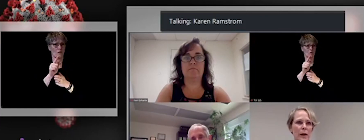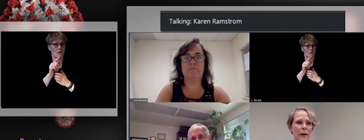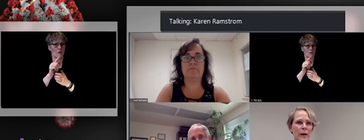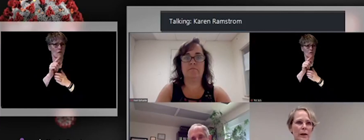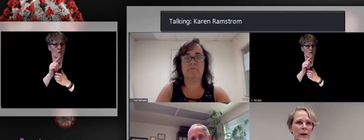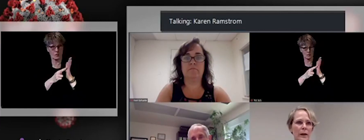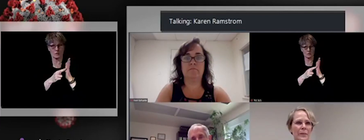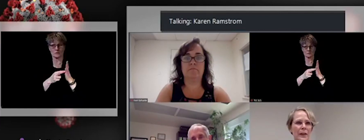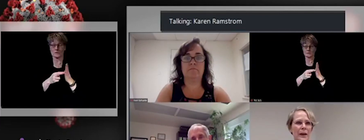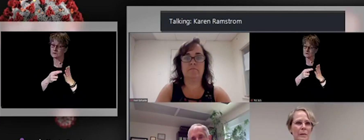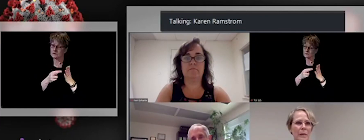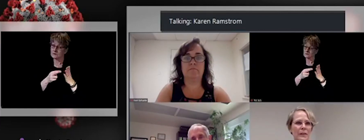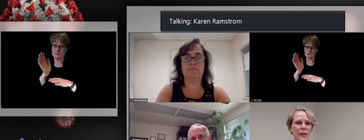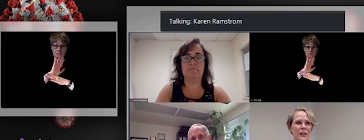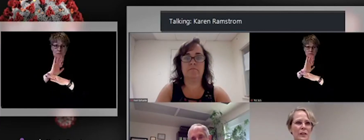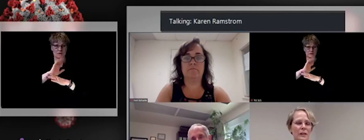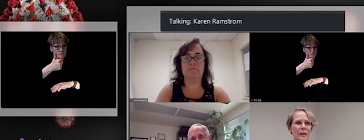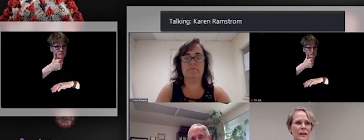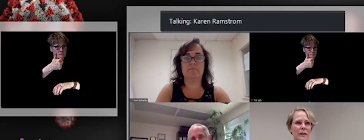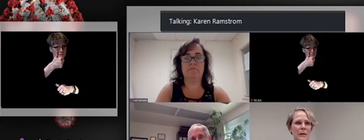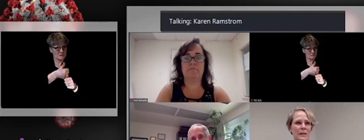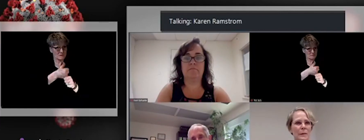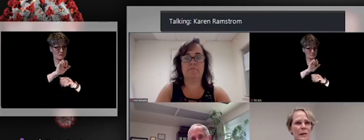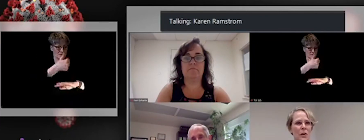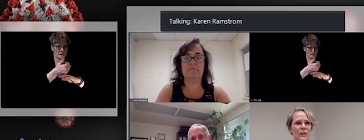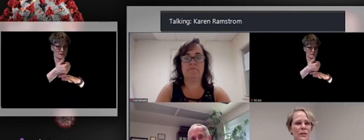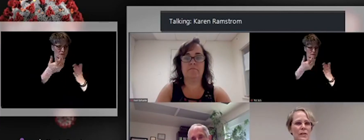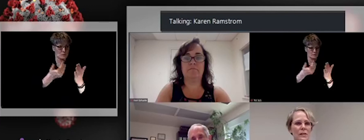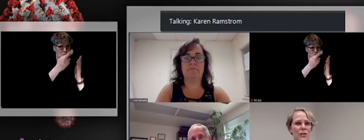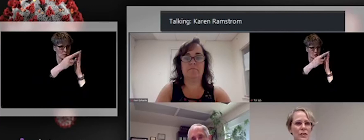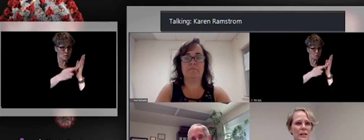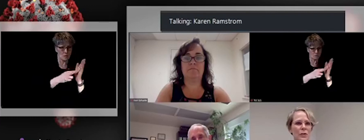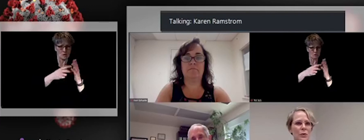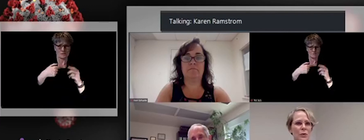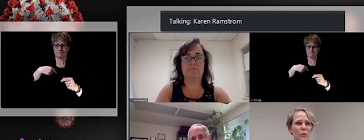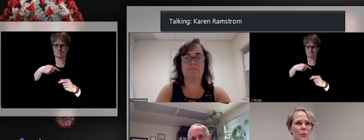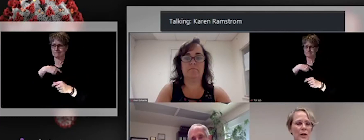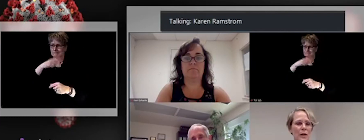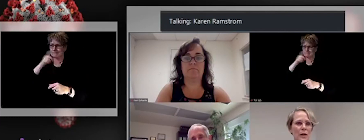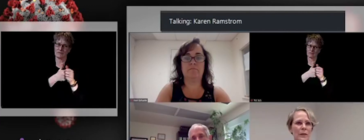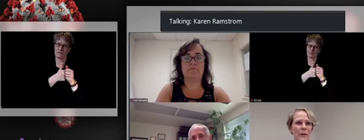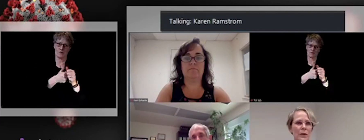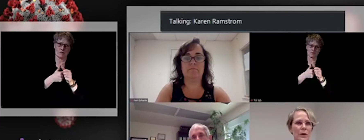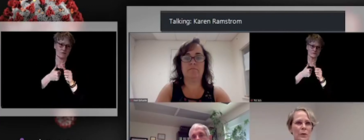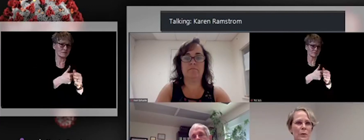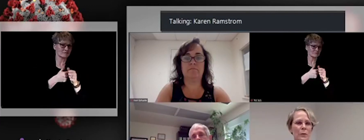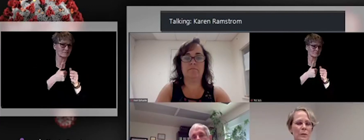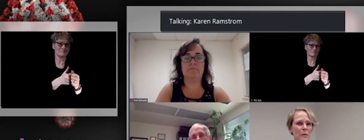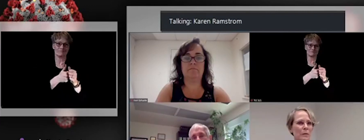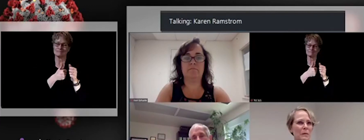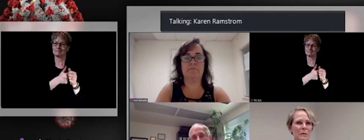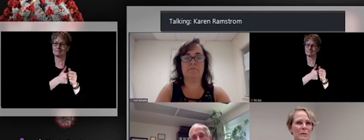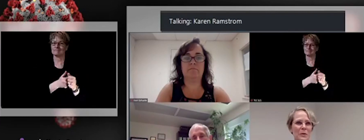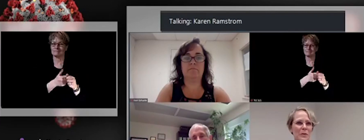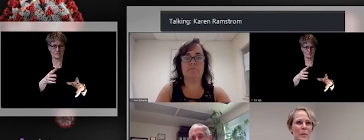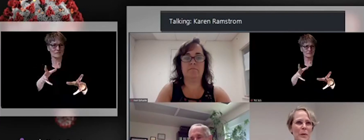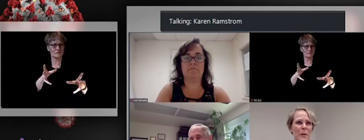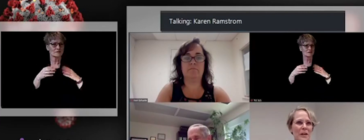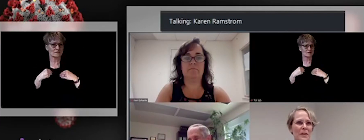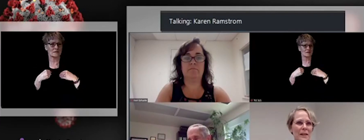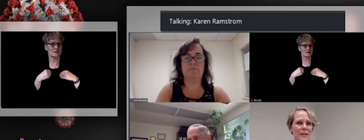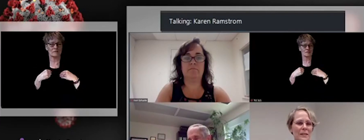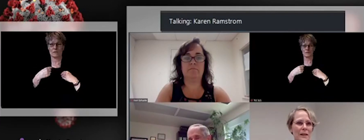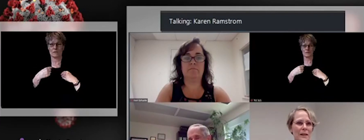for a while and I think it's going to be up to all of us to just kind of do our part and